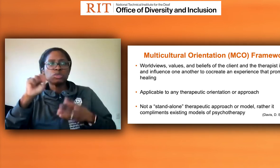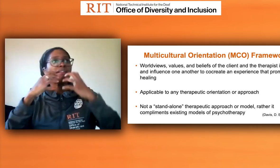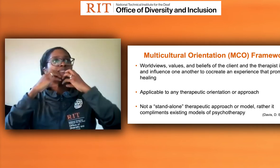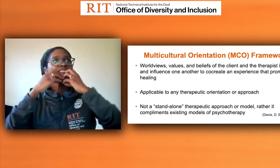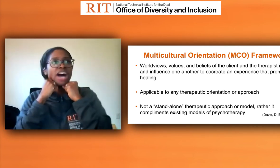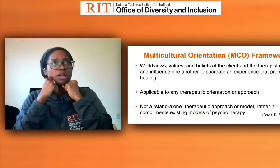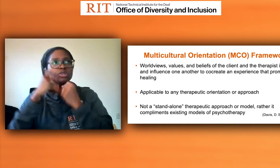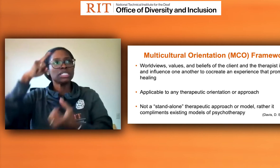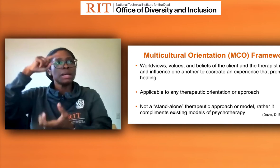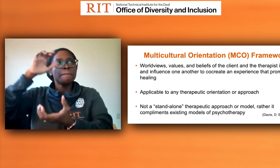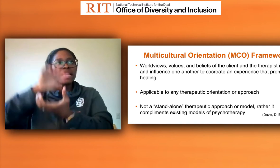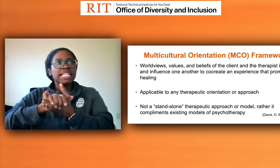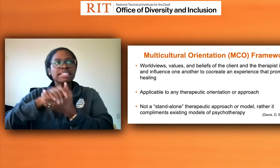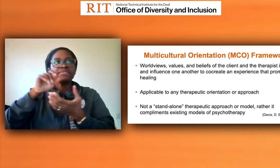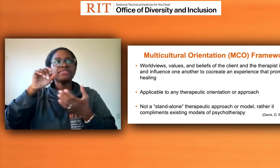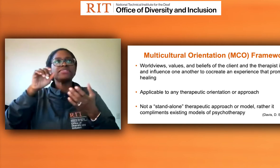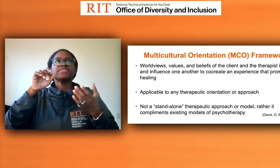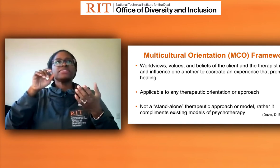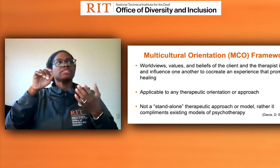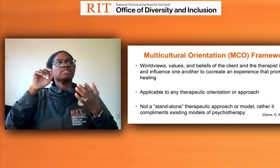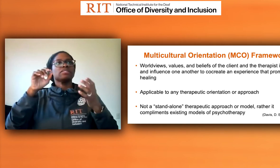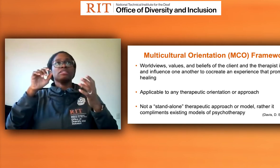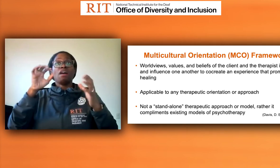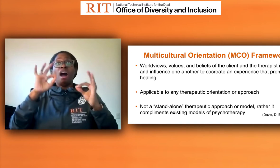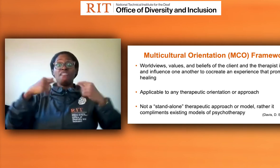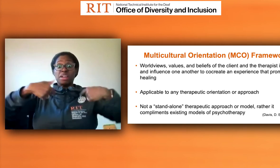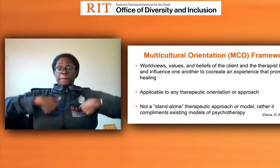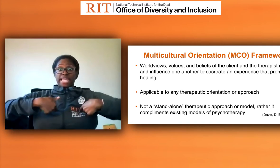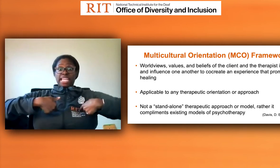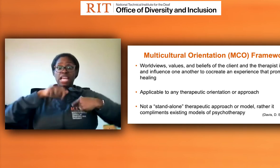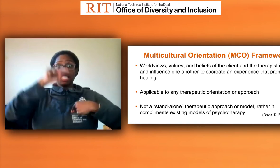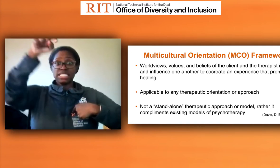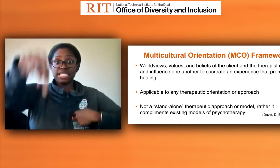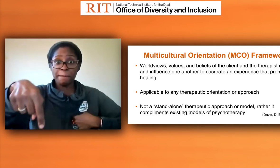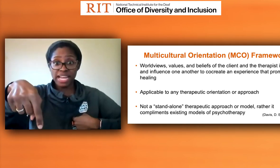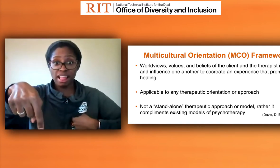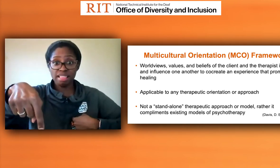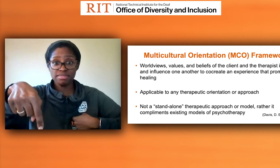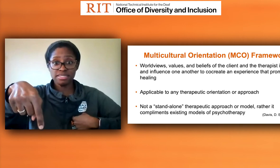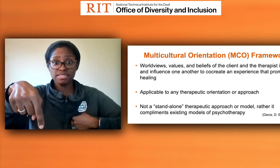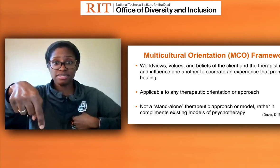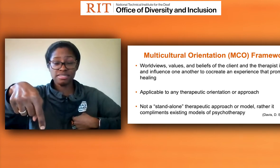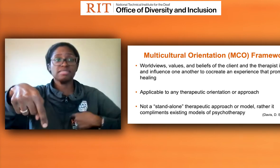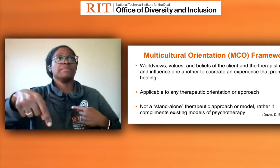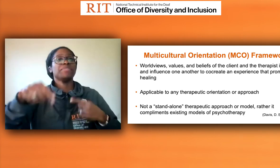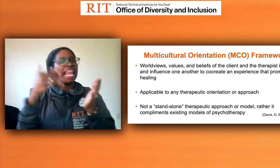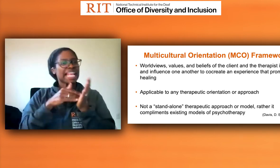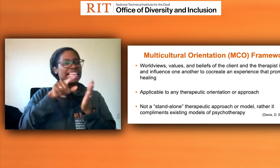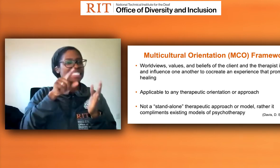worldviews, values, beliefs of myself and of someone else. To try to understand that. And again,